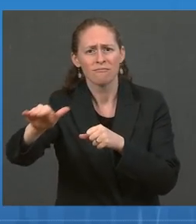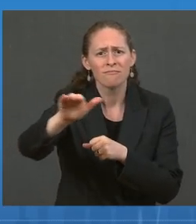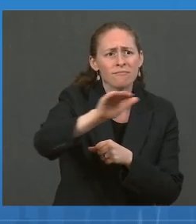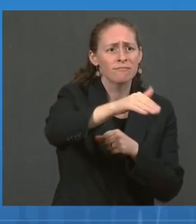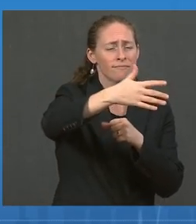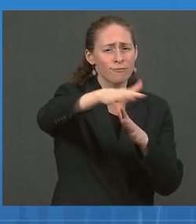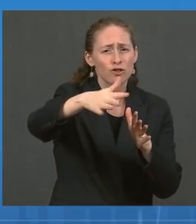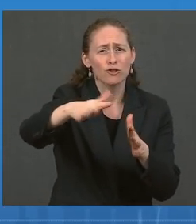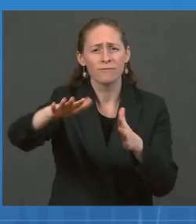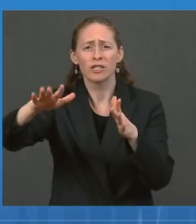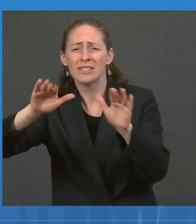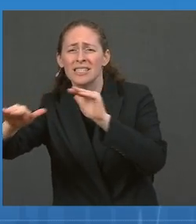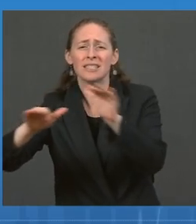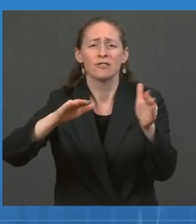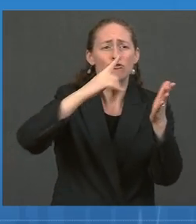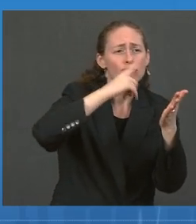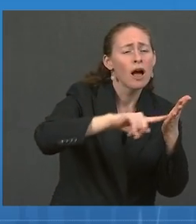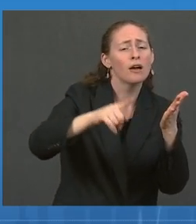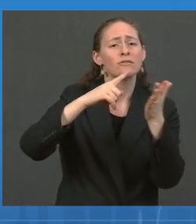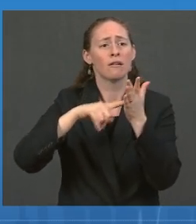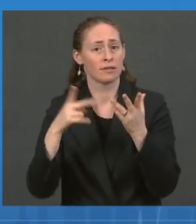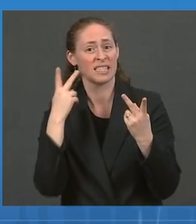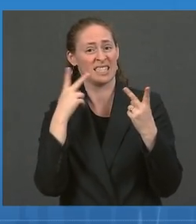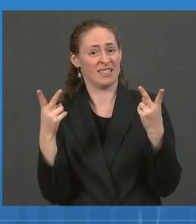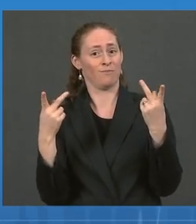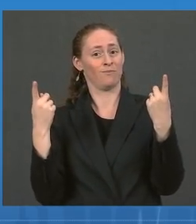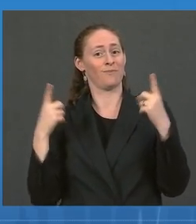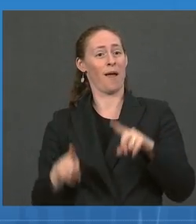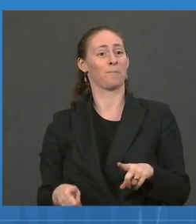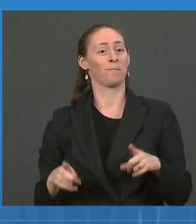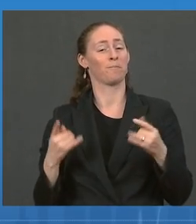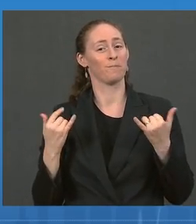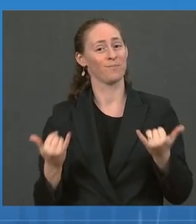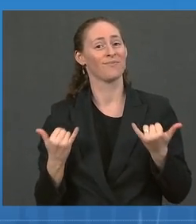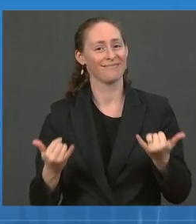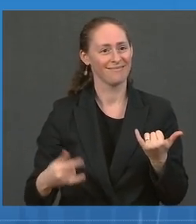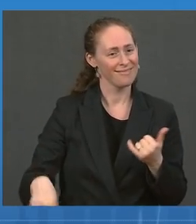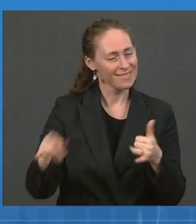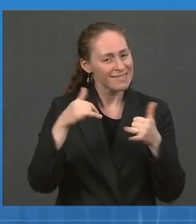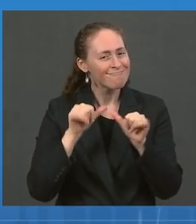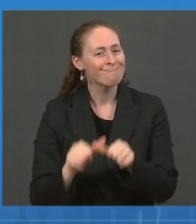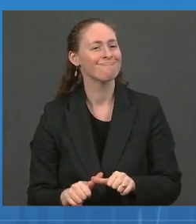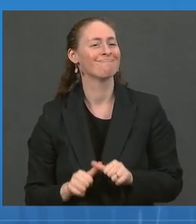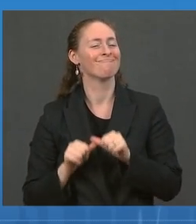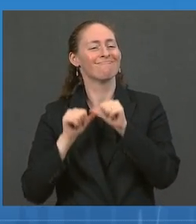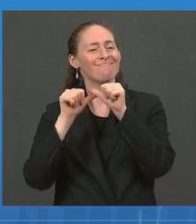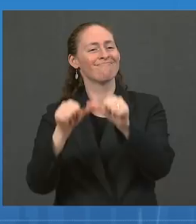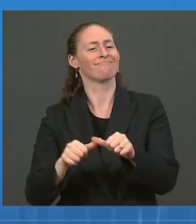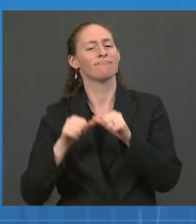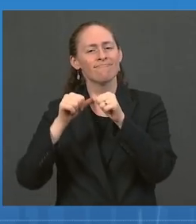So, as a result, these communities continue to comprise a share of the vaccination